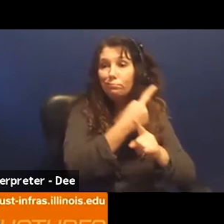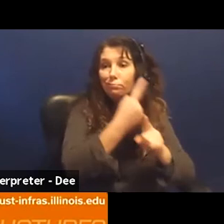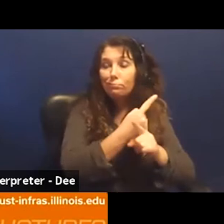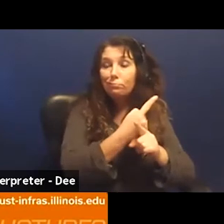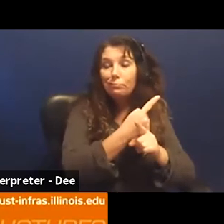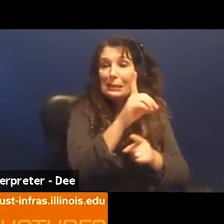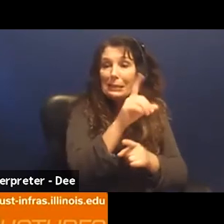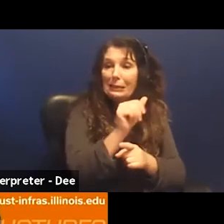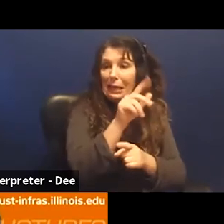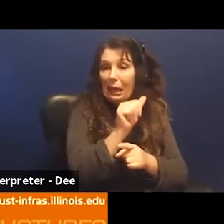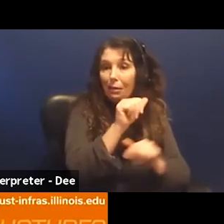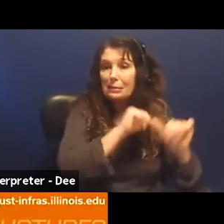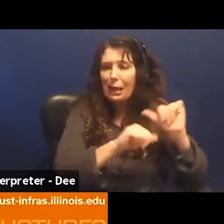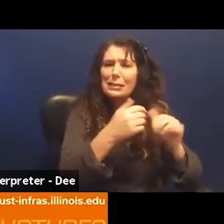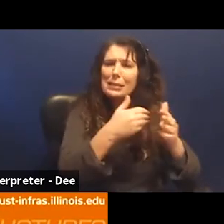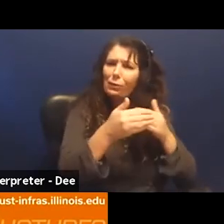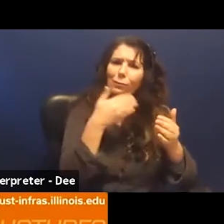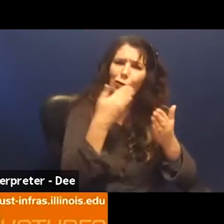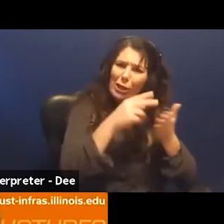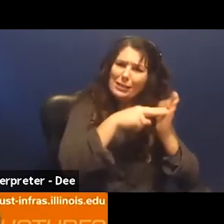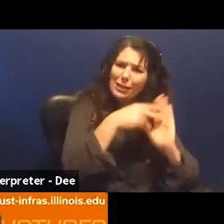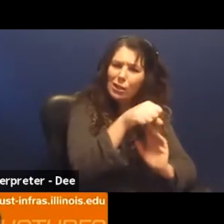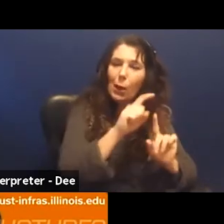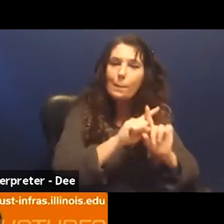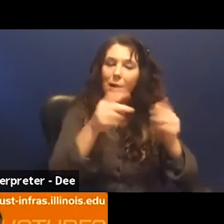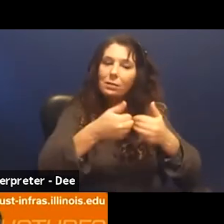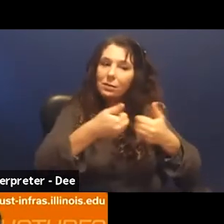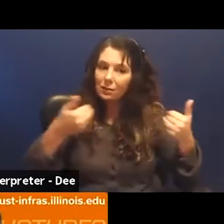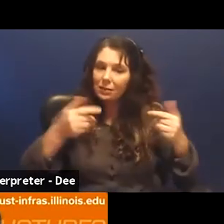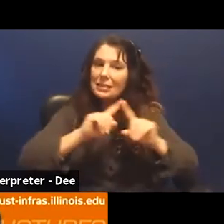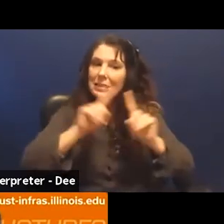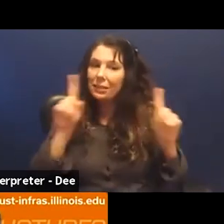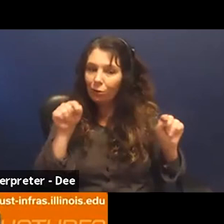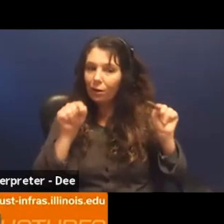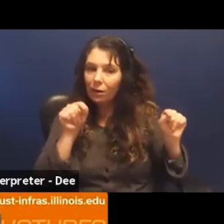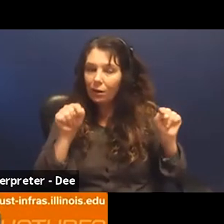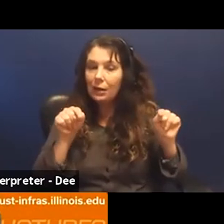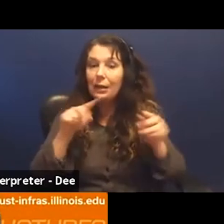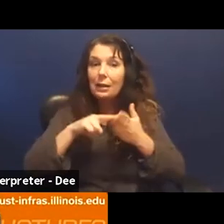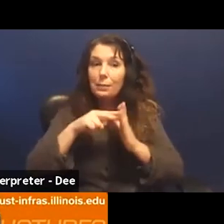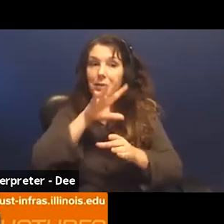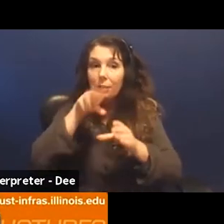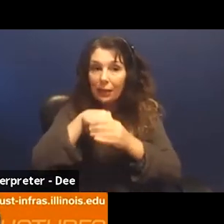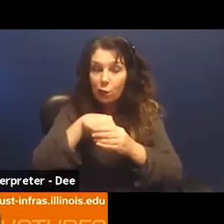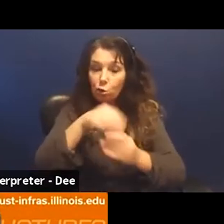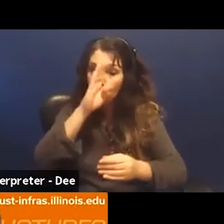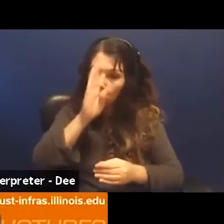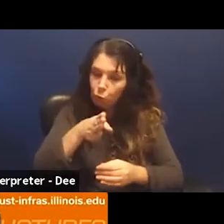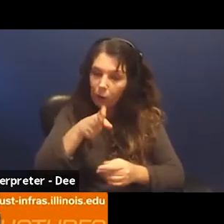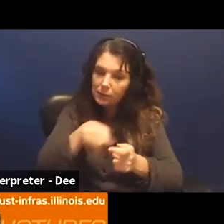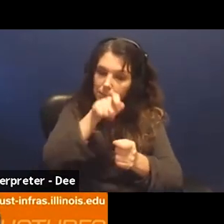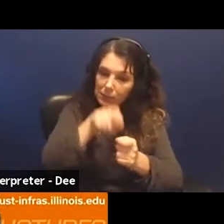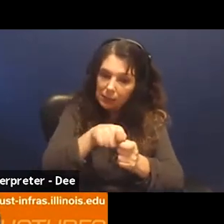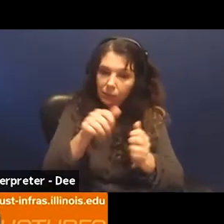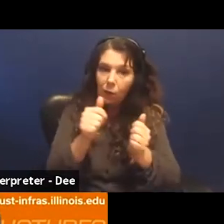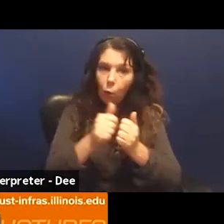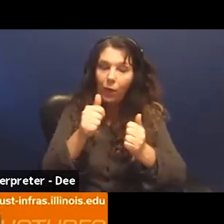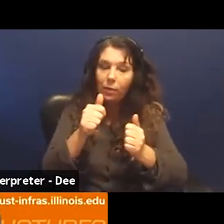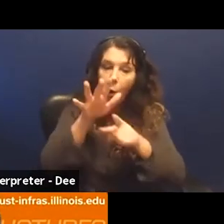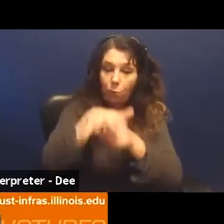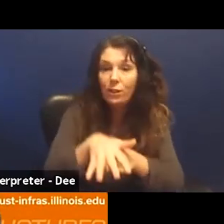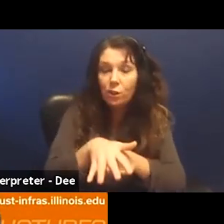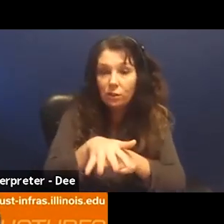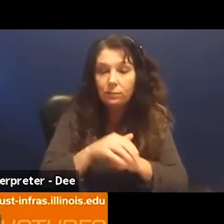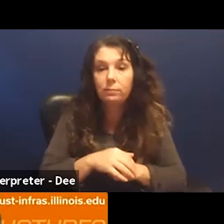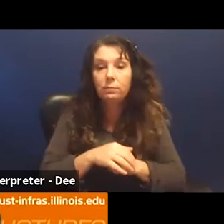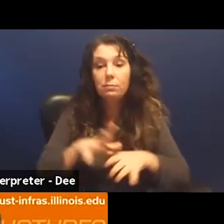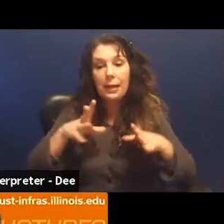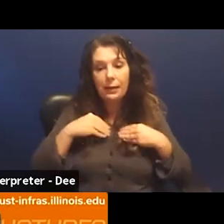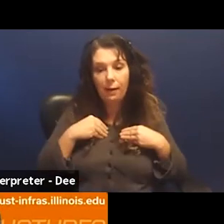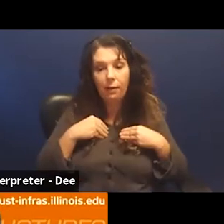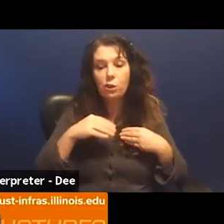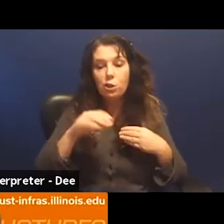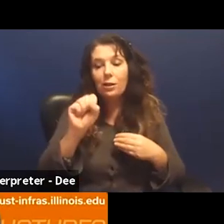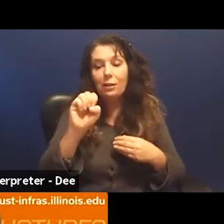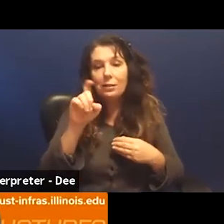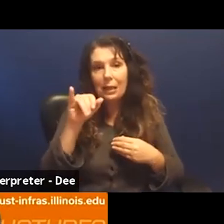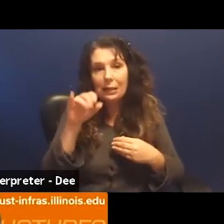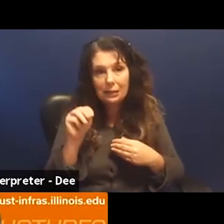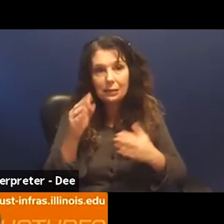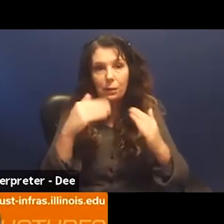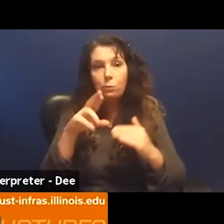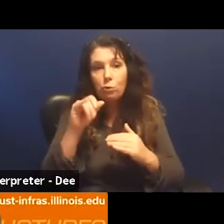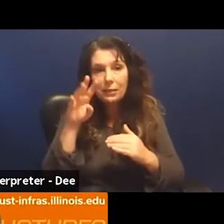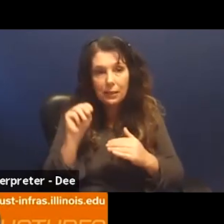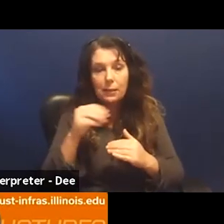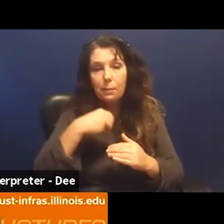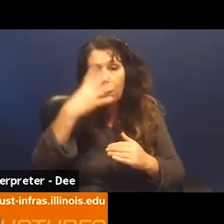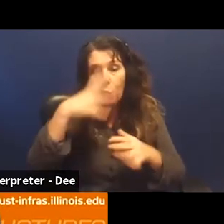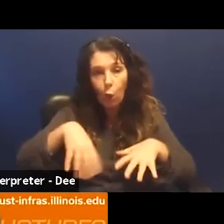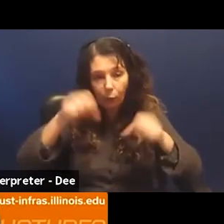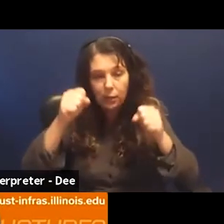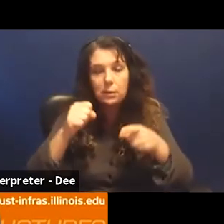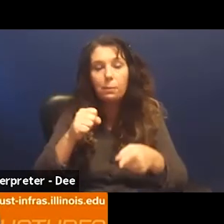Right, is that it actually is really quite different from that and it means engaging directly and specifically with forces of oppression, acknowledging sexism, racism colonialism and these various different ways that they show up in different data sets